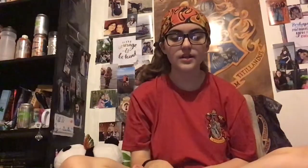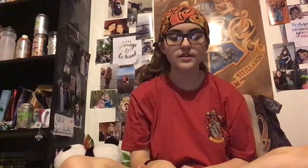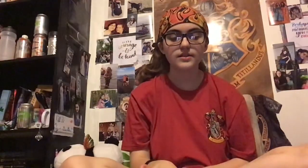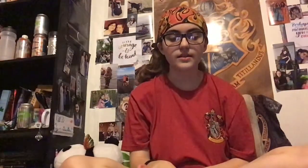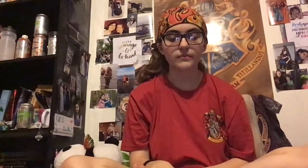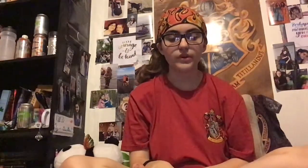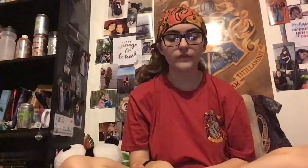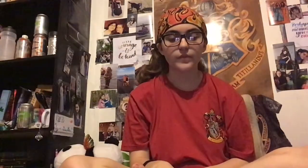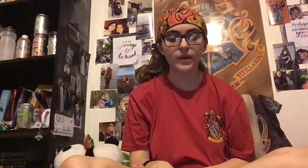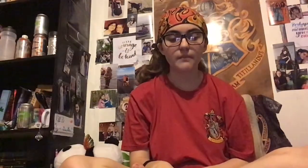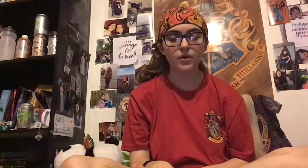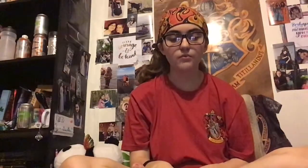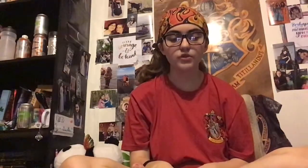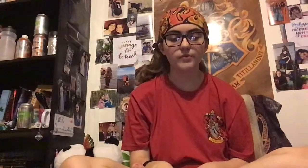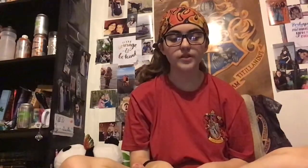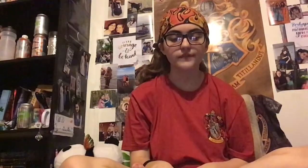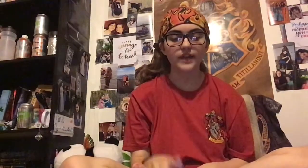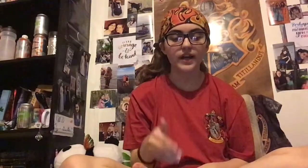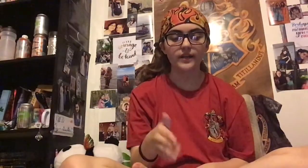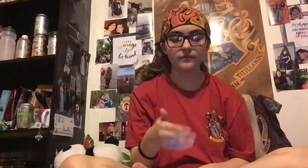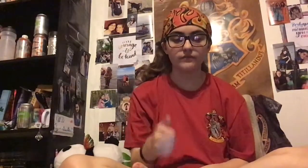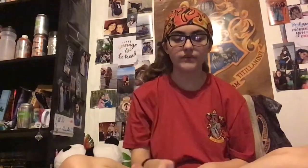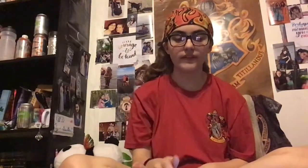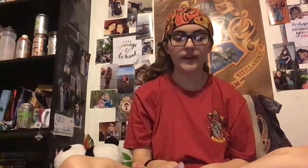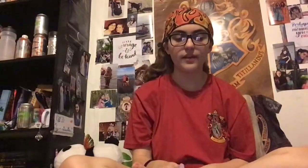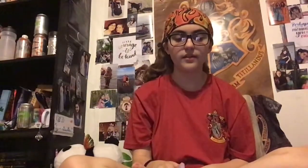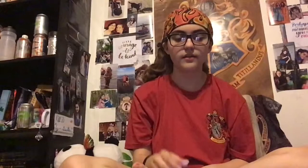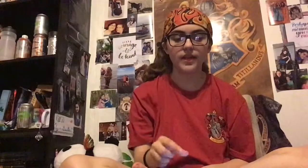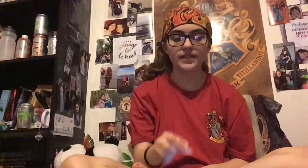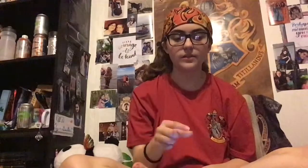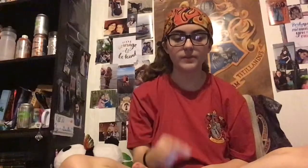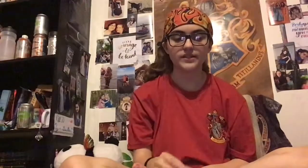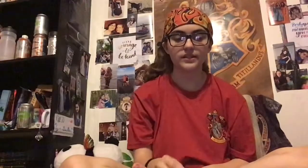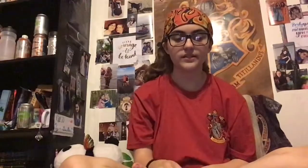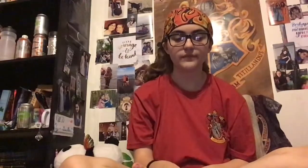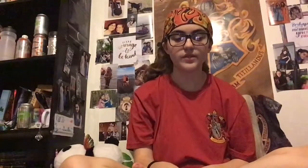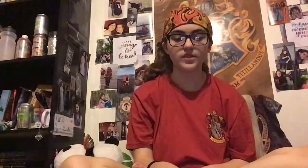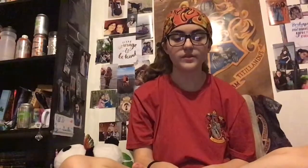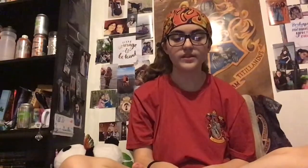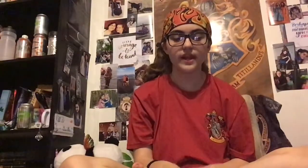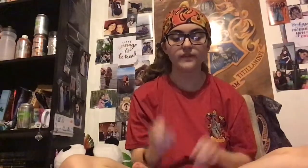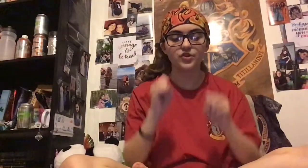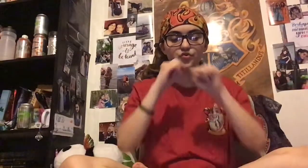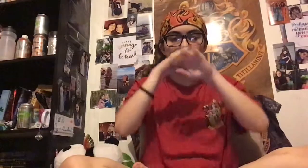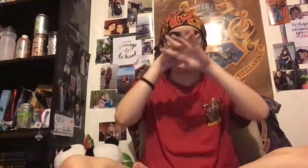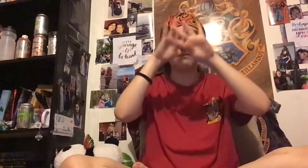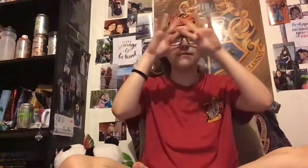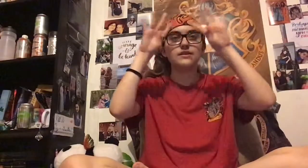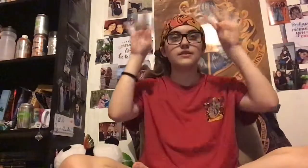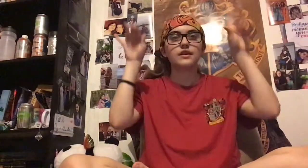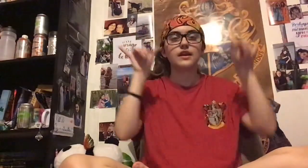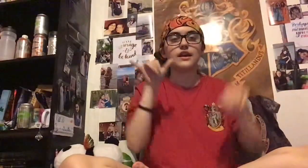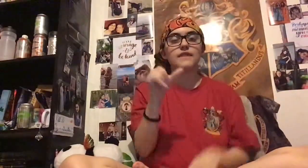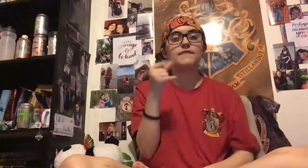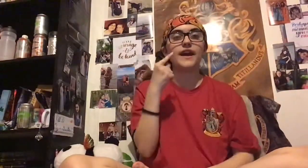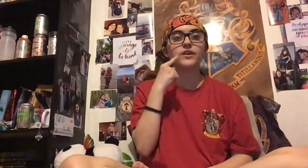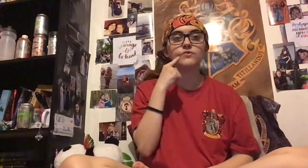Somewhere over the rainbow bluebirds fly done that the next little bits a little different. So it's and the dreams that you dare